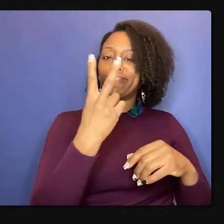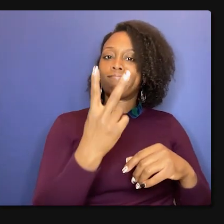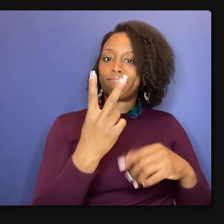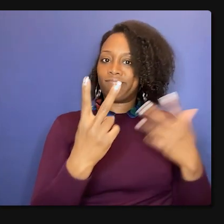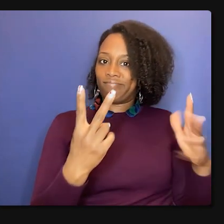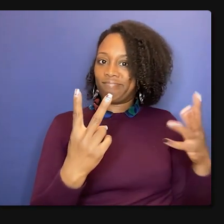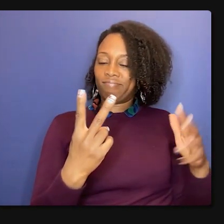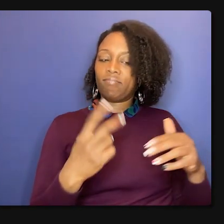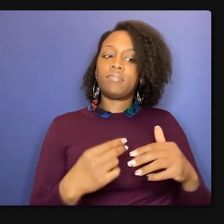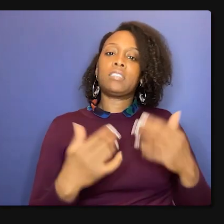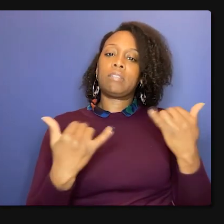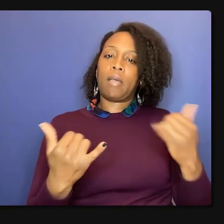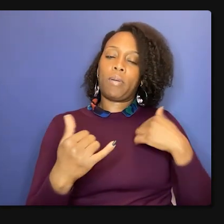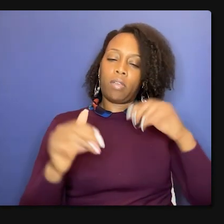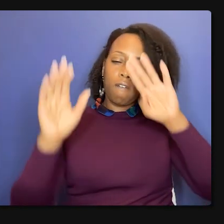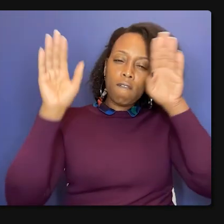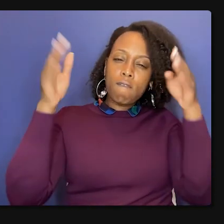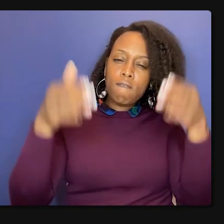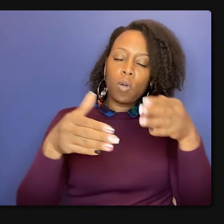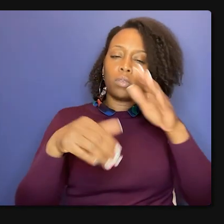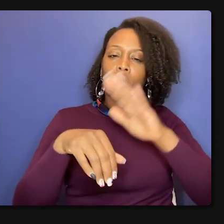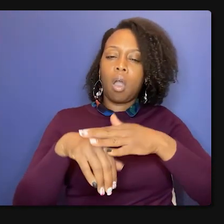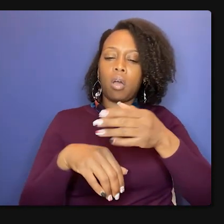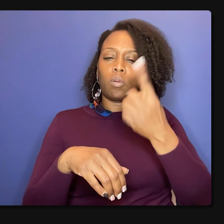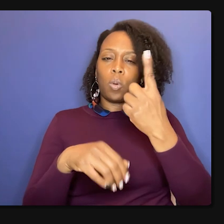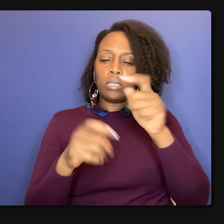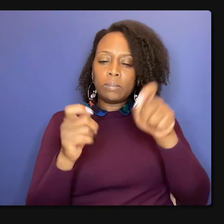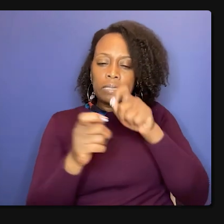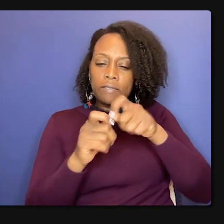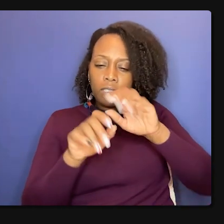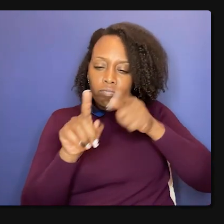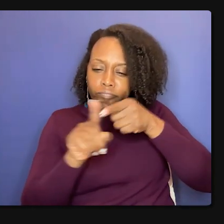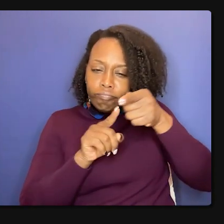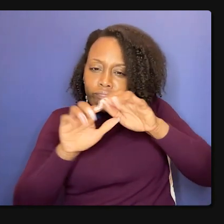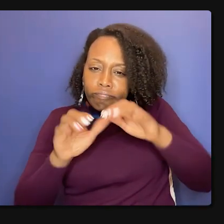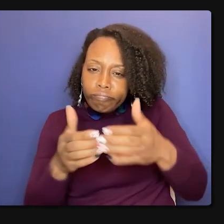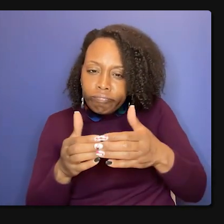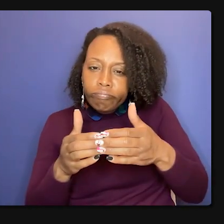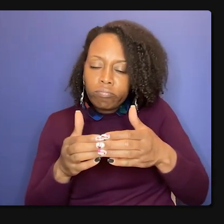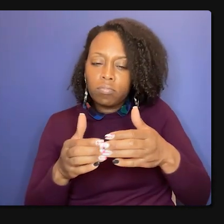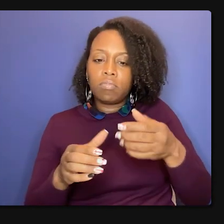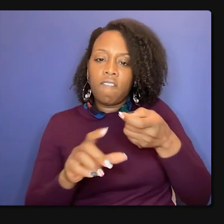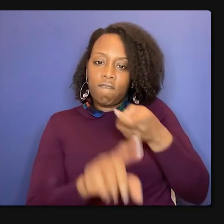So that will allow me to just focus on a subset of the group at a time if I wish.